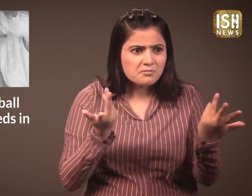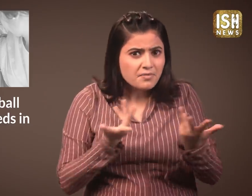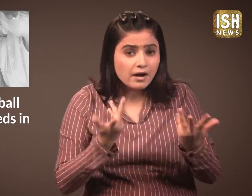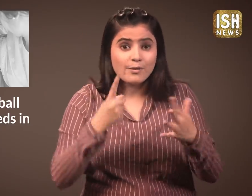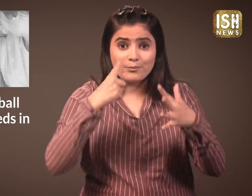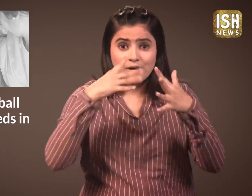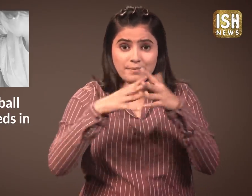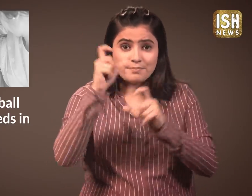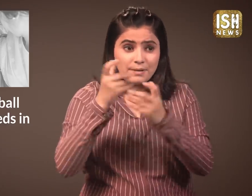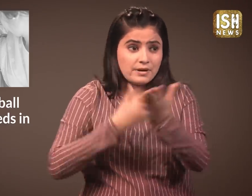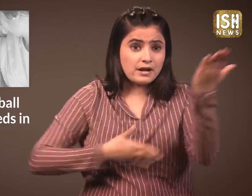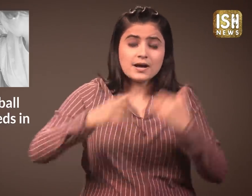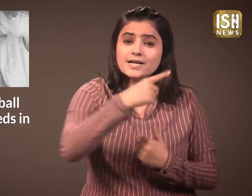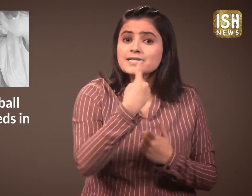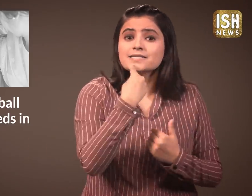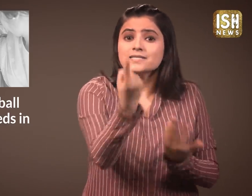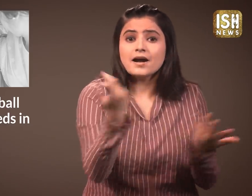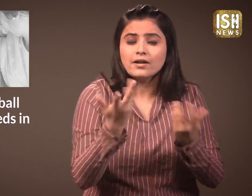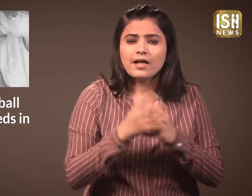This is because women say that